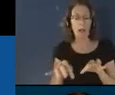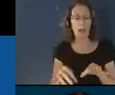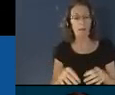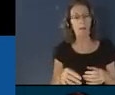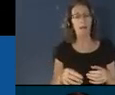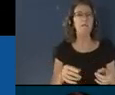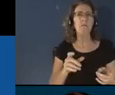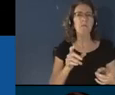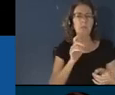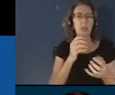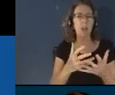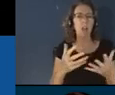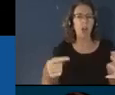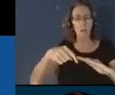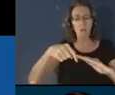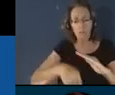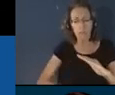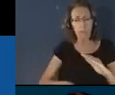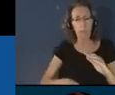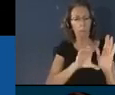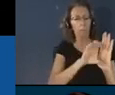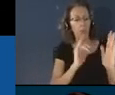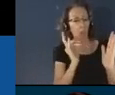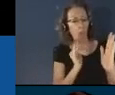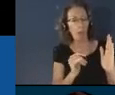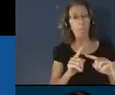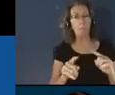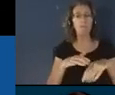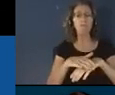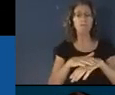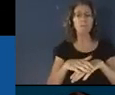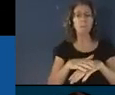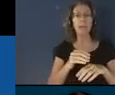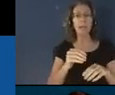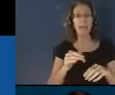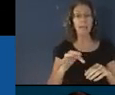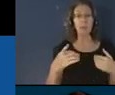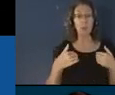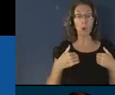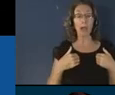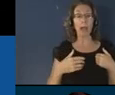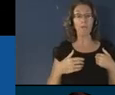into a lot of in-depth detail but you want to be able so that if you had the screen off and you're